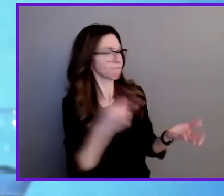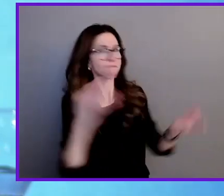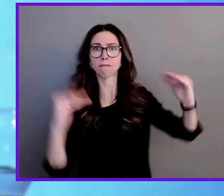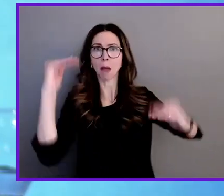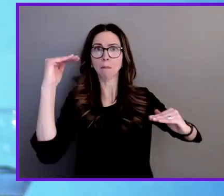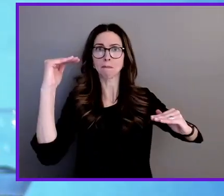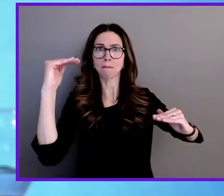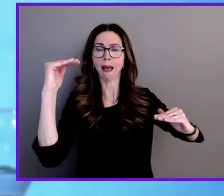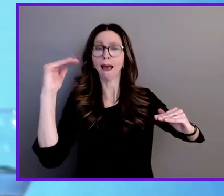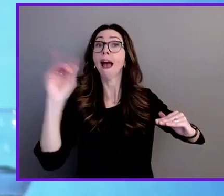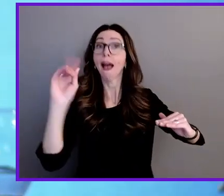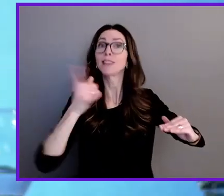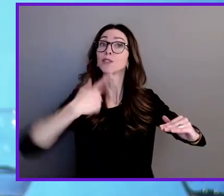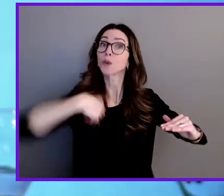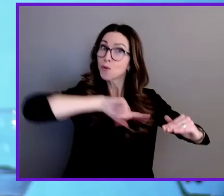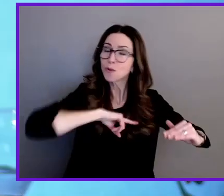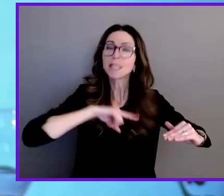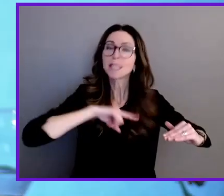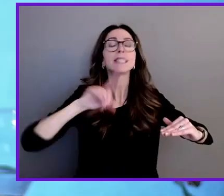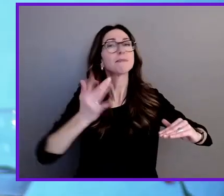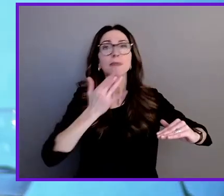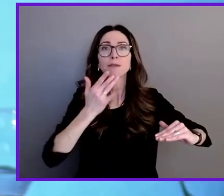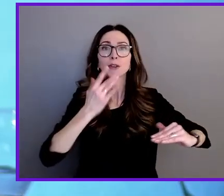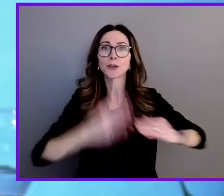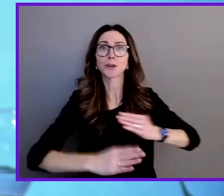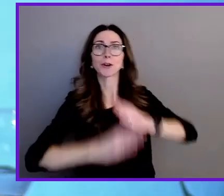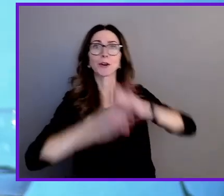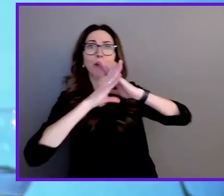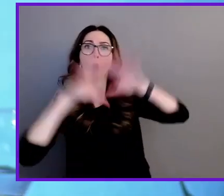and that, of course, entails